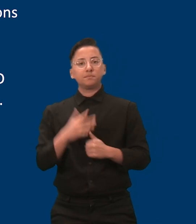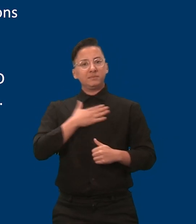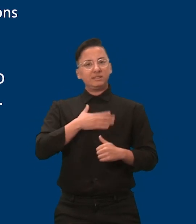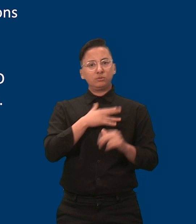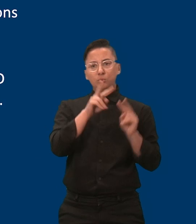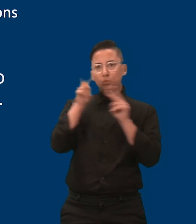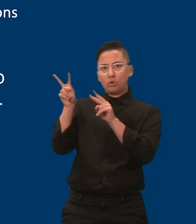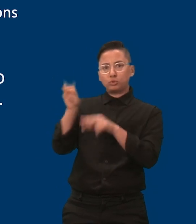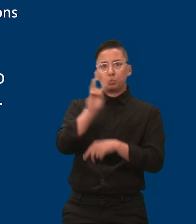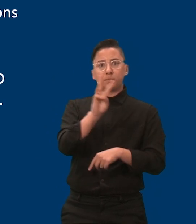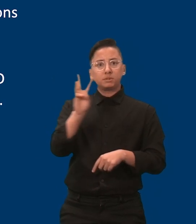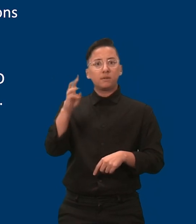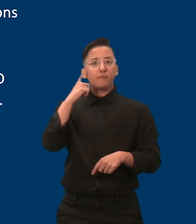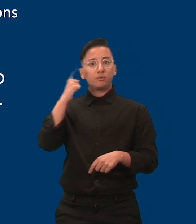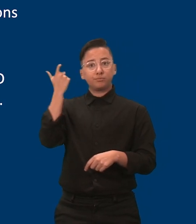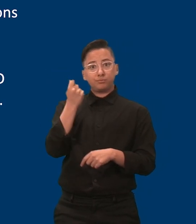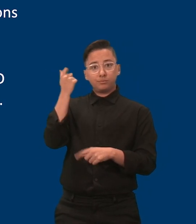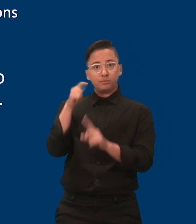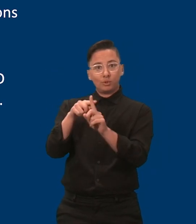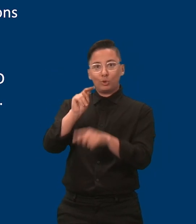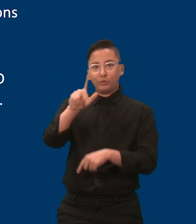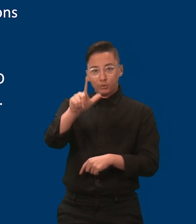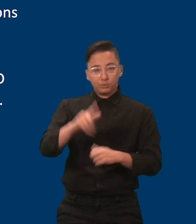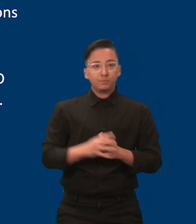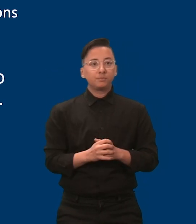and social media for information on how